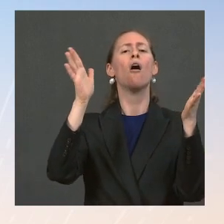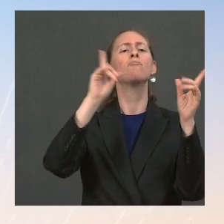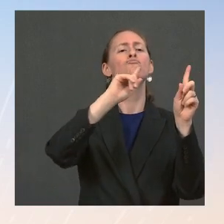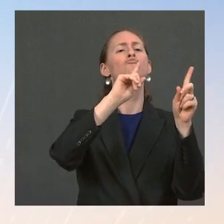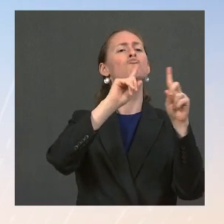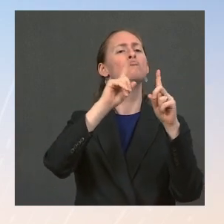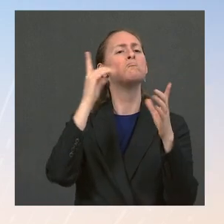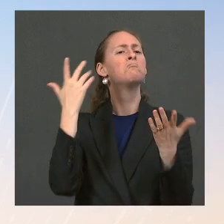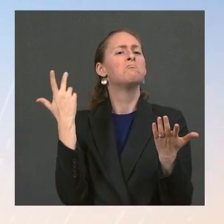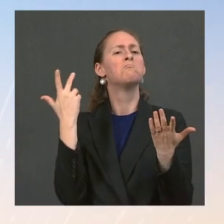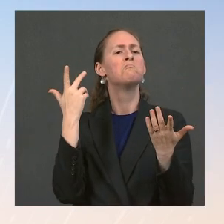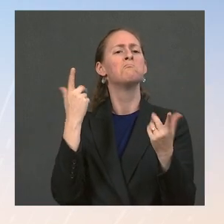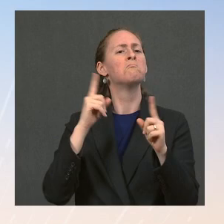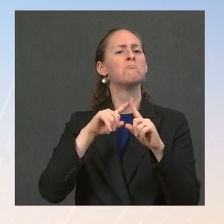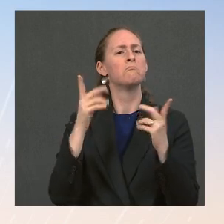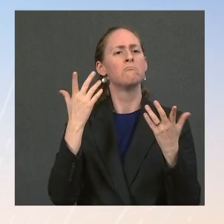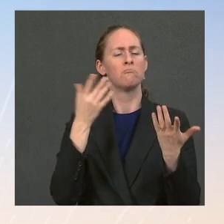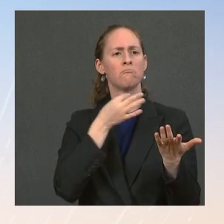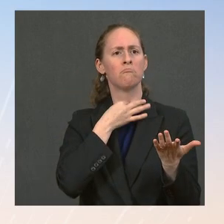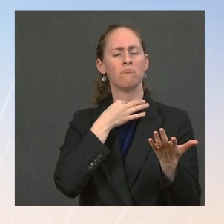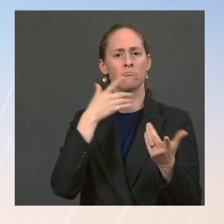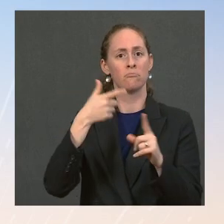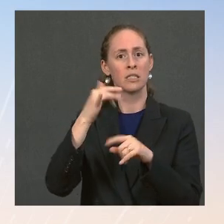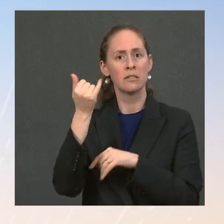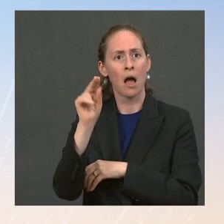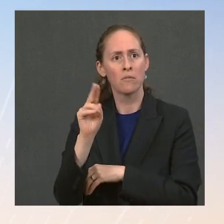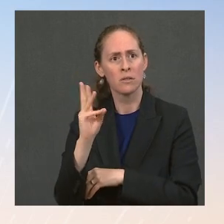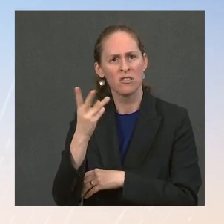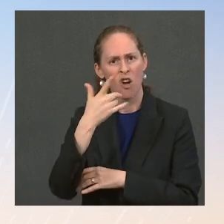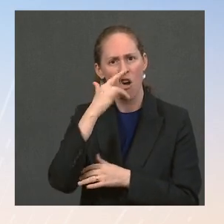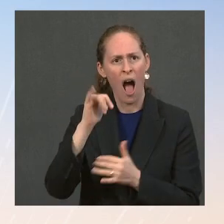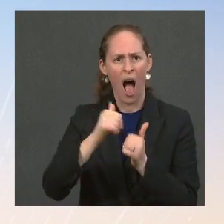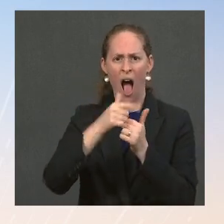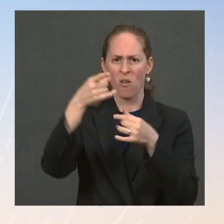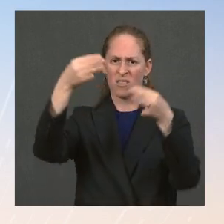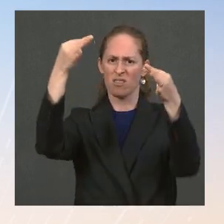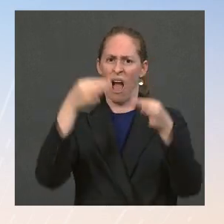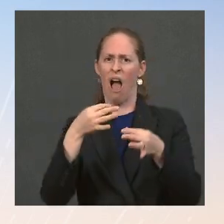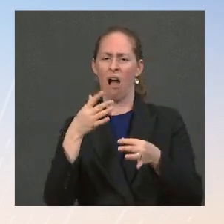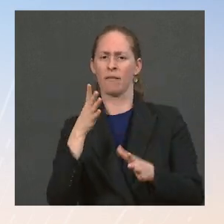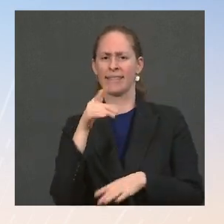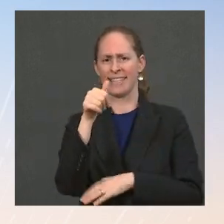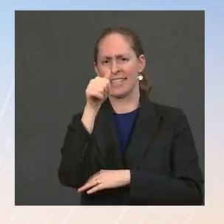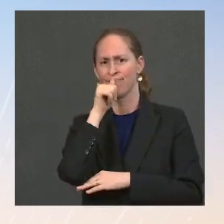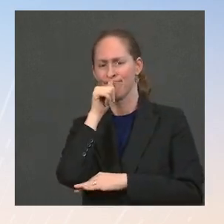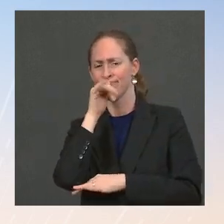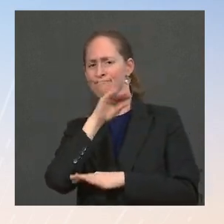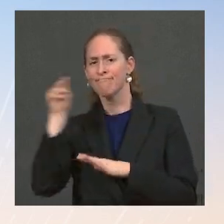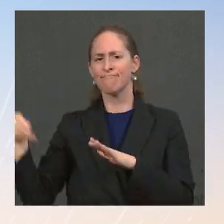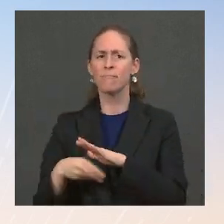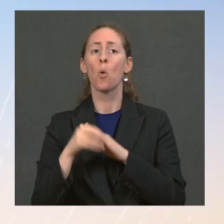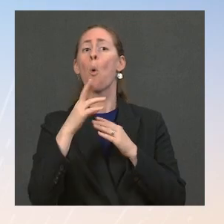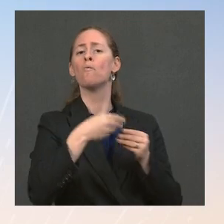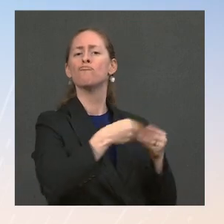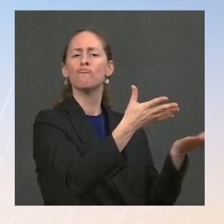that has been undertaken, and more broadly. Ms. Psaki: Well, the process that is -- is not -- is one that has been outlined through history